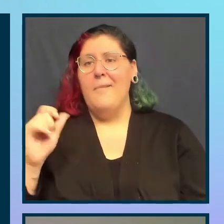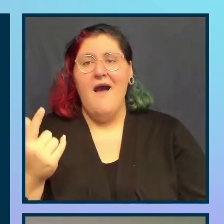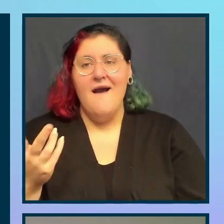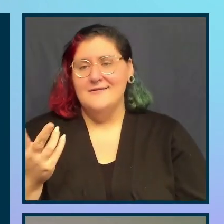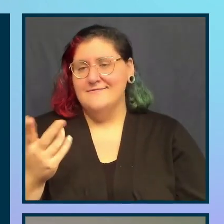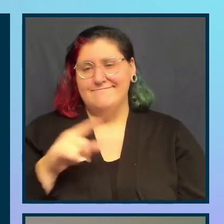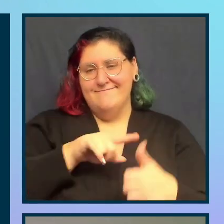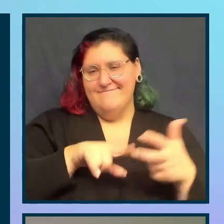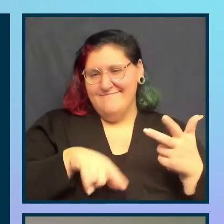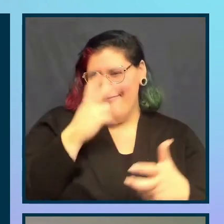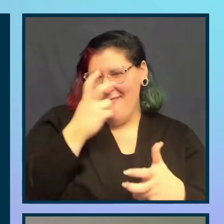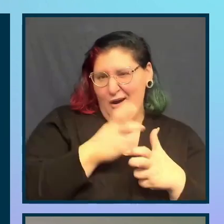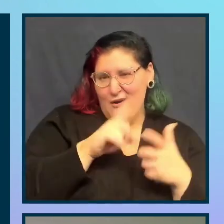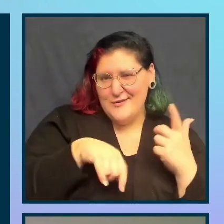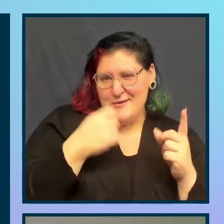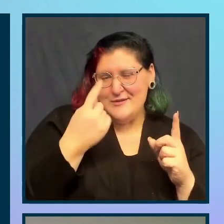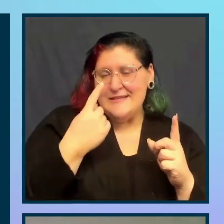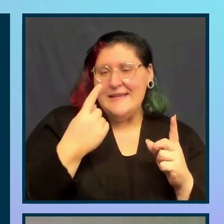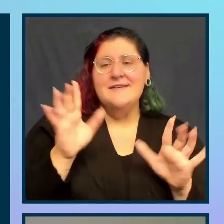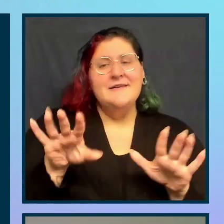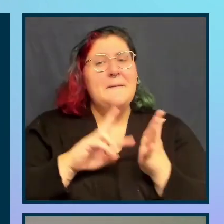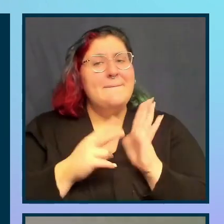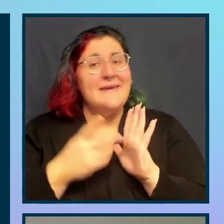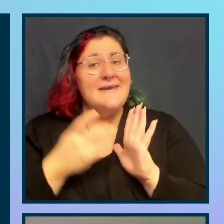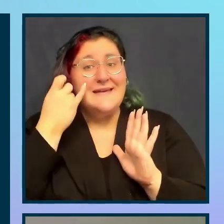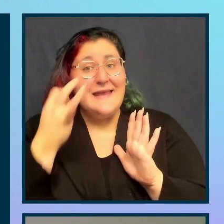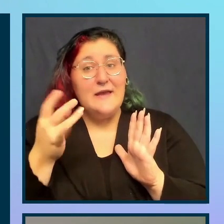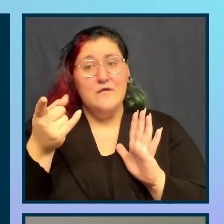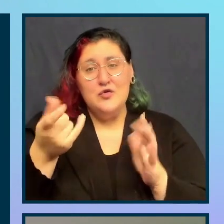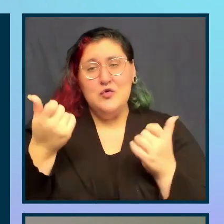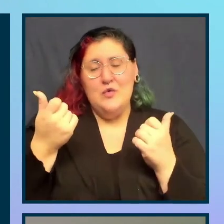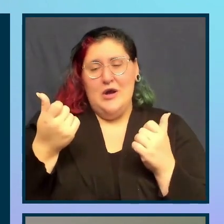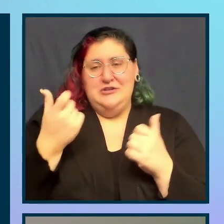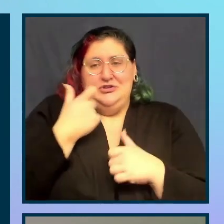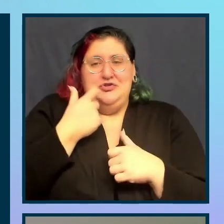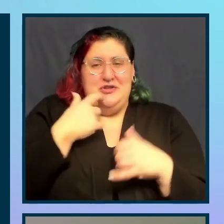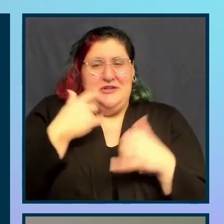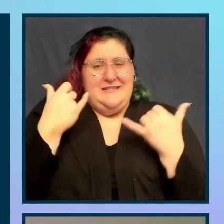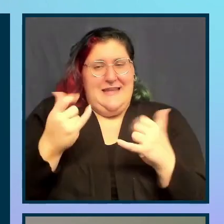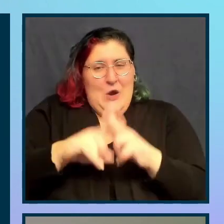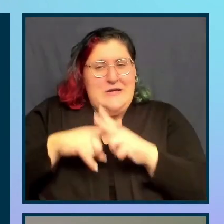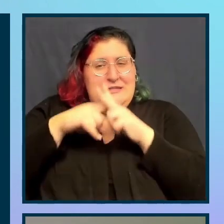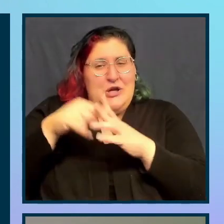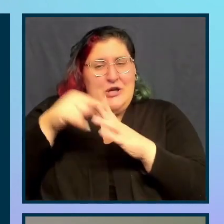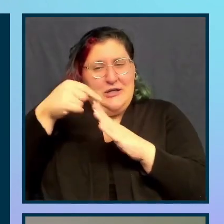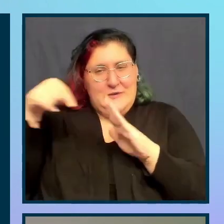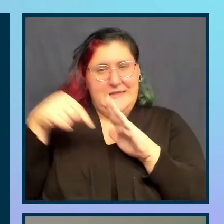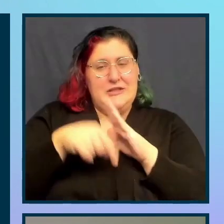into the, maybe ties between semantics and interaction, it's going to be hard to read the ARIA spec and understand how to implement it.